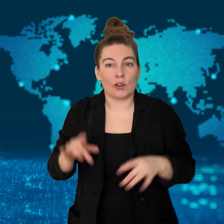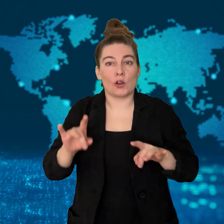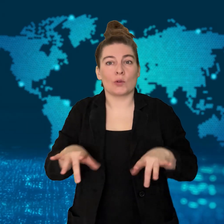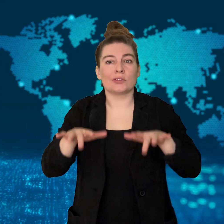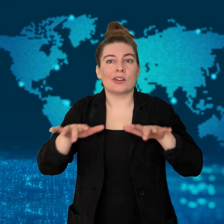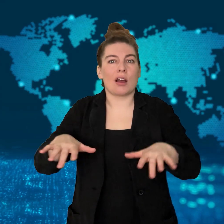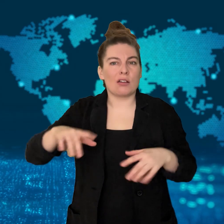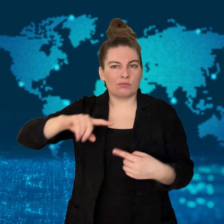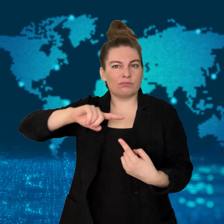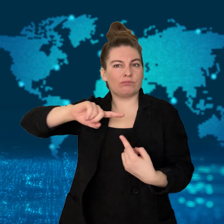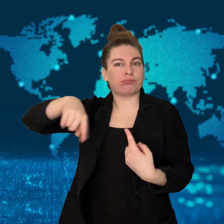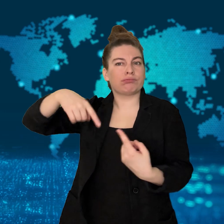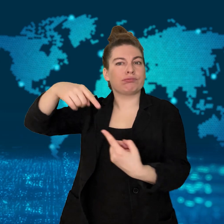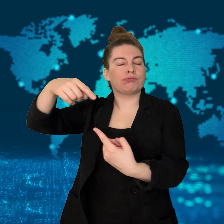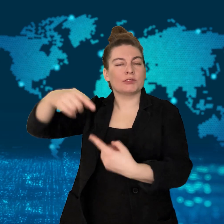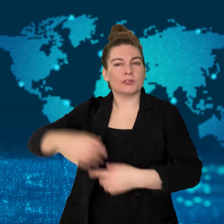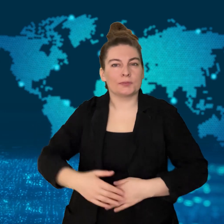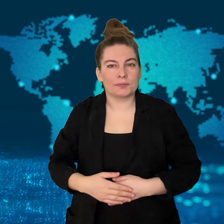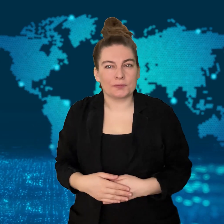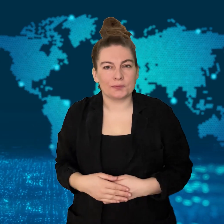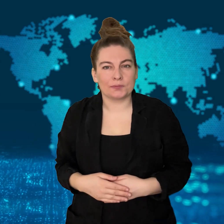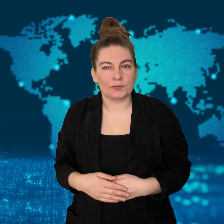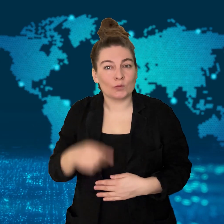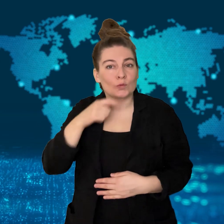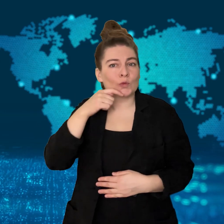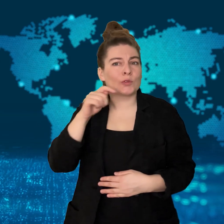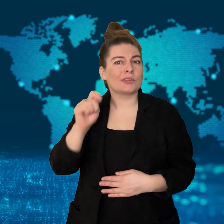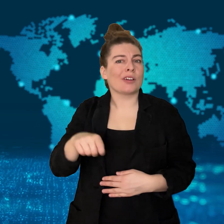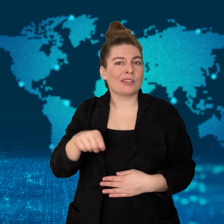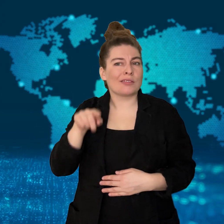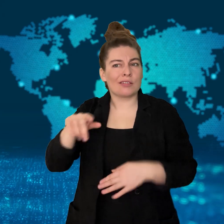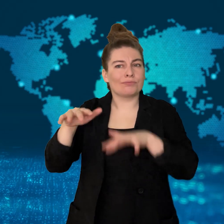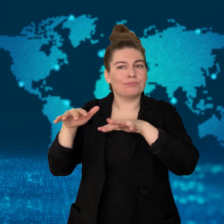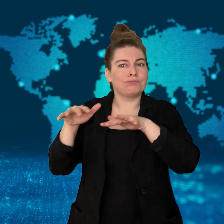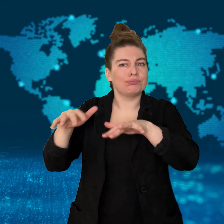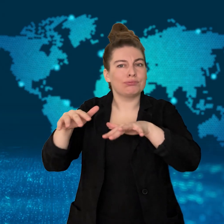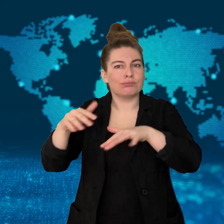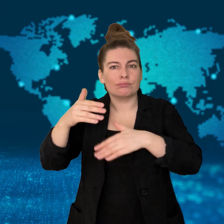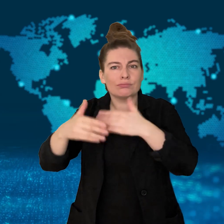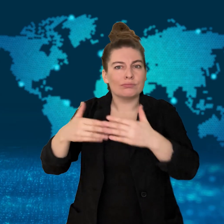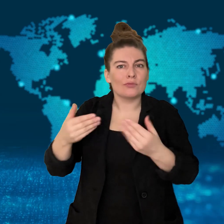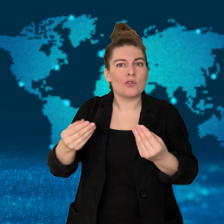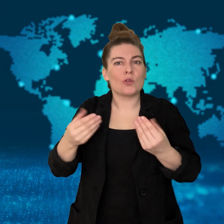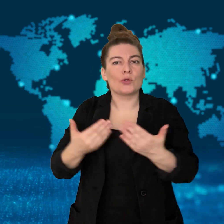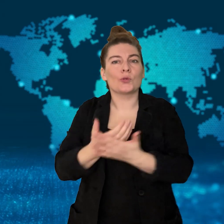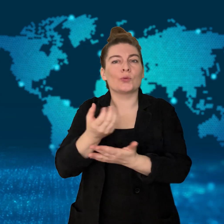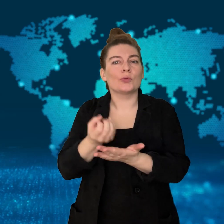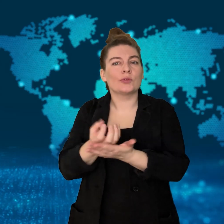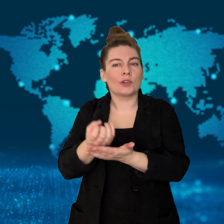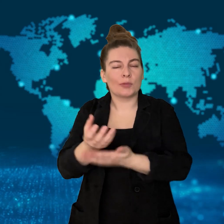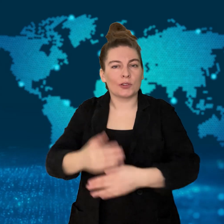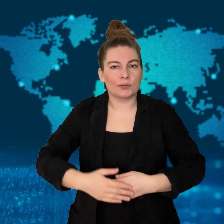Tropical storm Invasion update